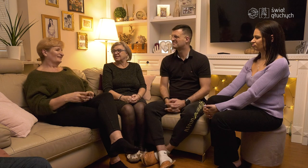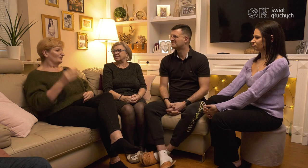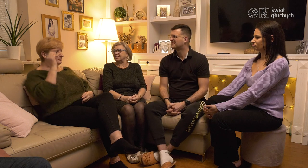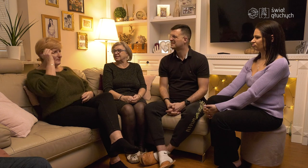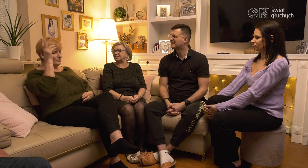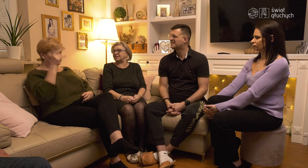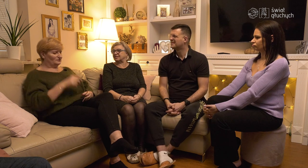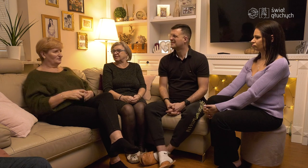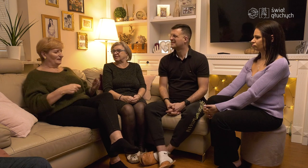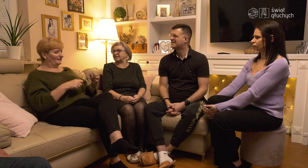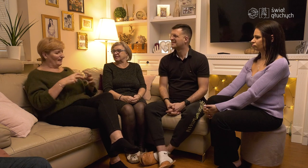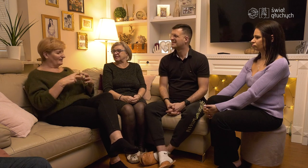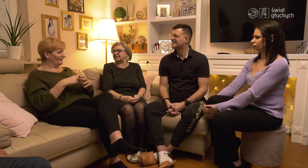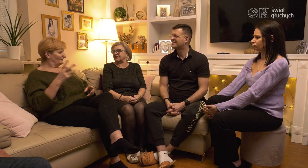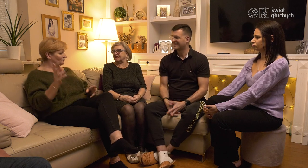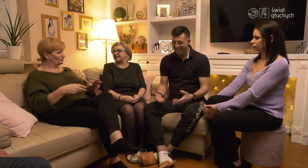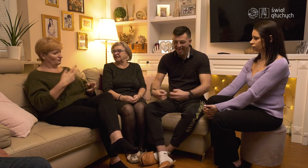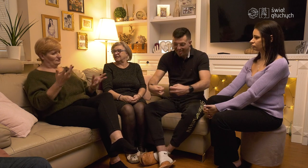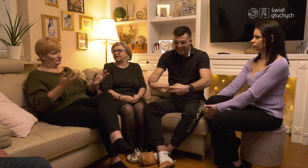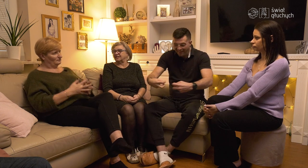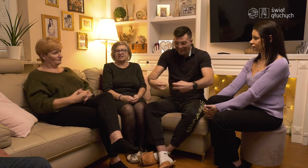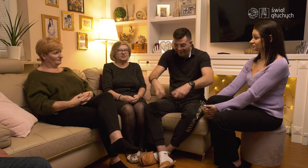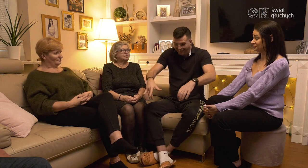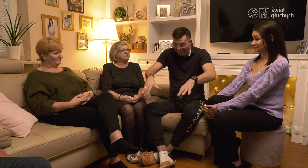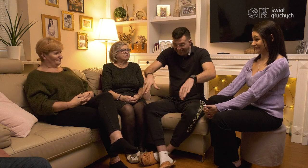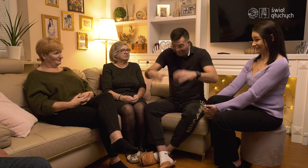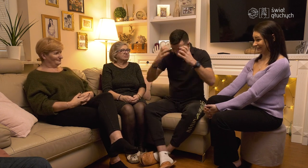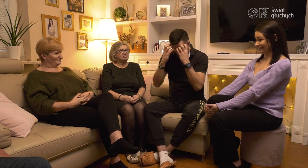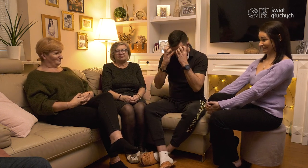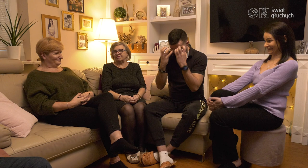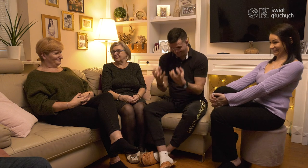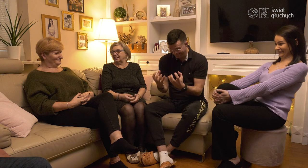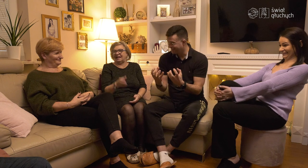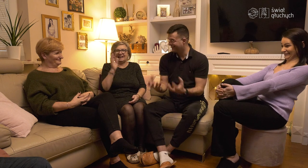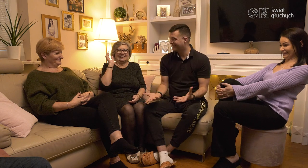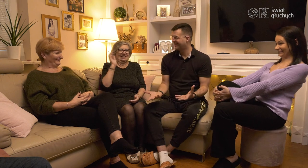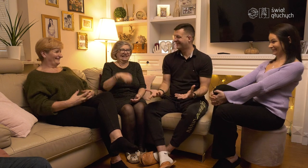INTERNET, INTERNET, until your eyes fall out!